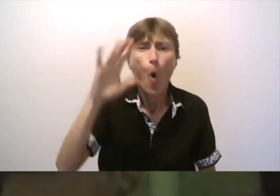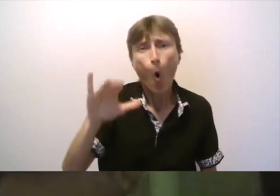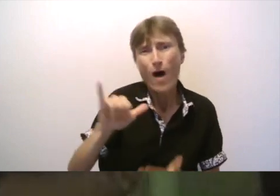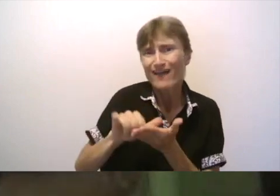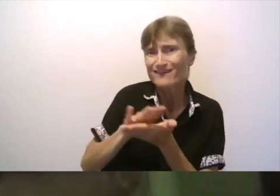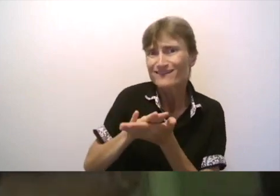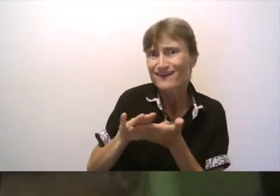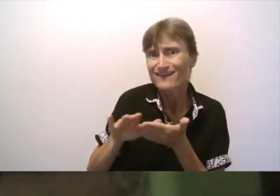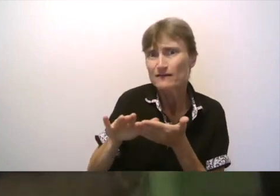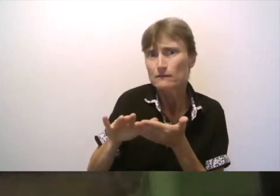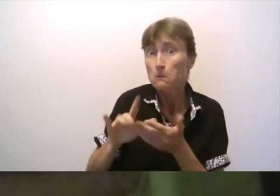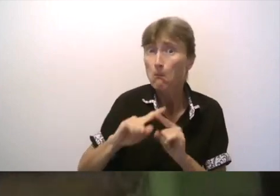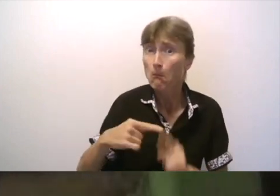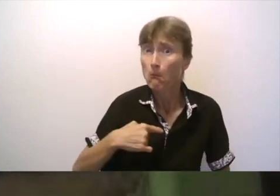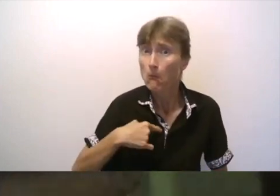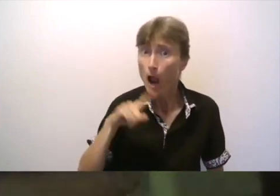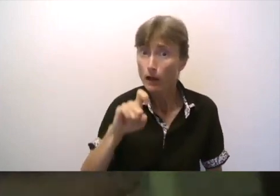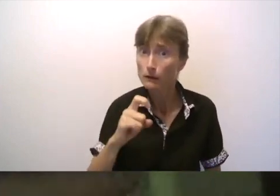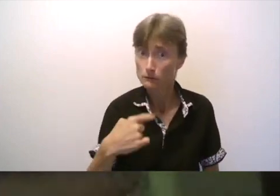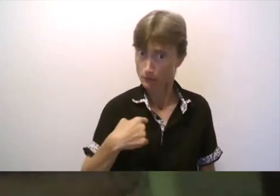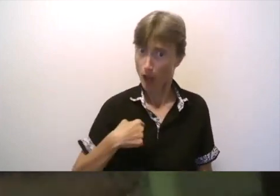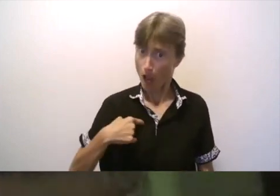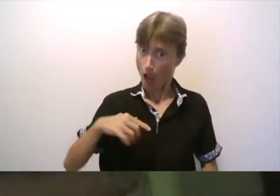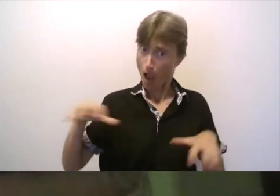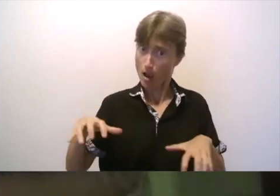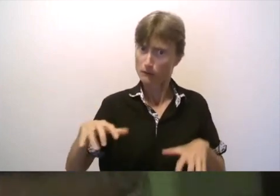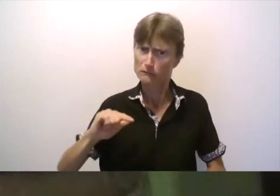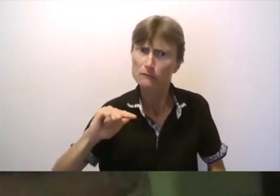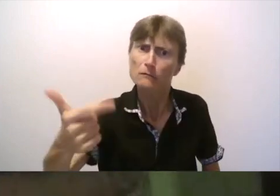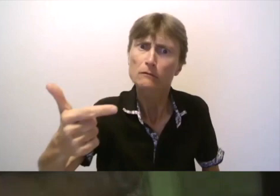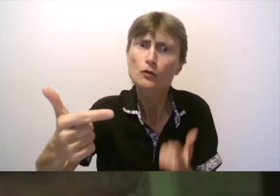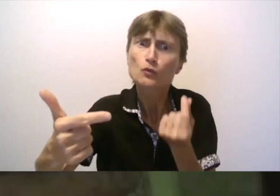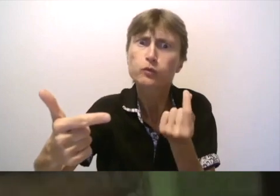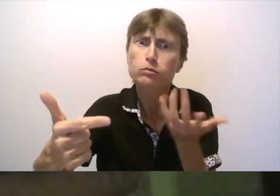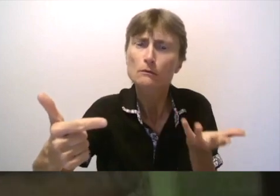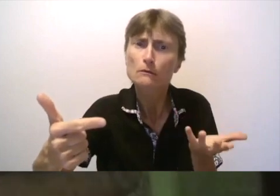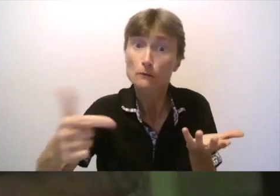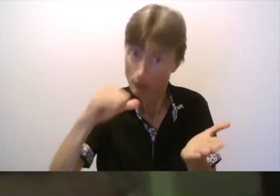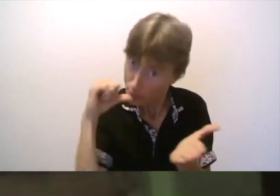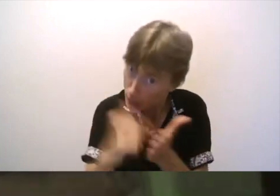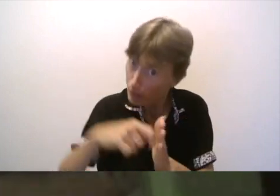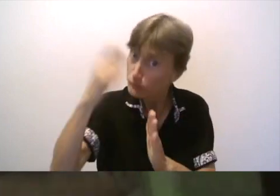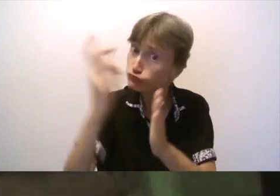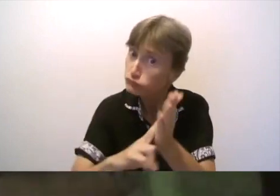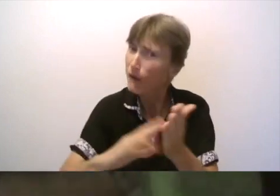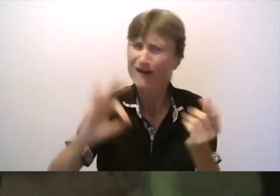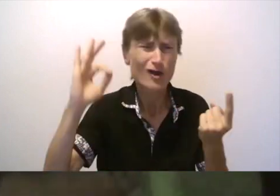doing like you have to you know signing a letter is great if you uh read you know whichever basic